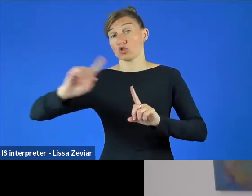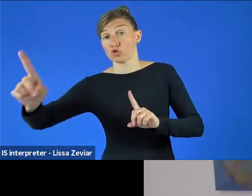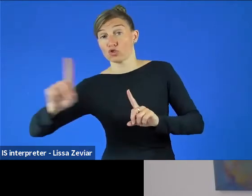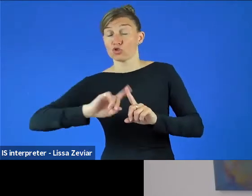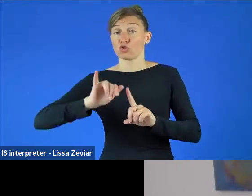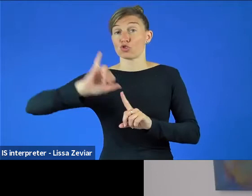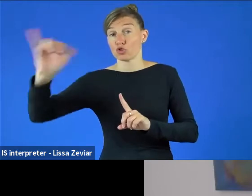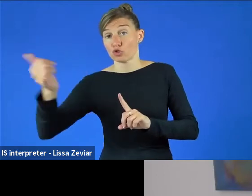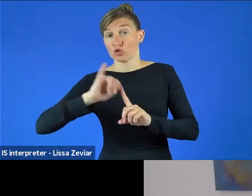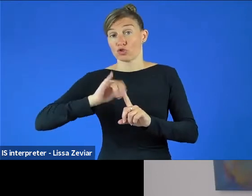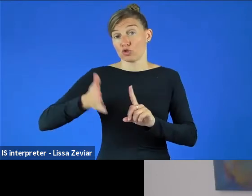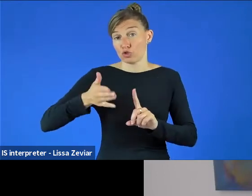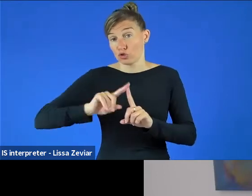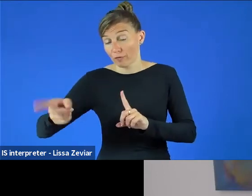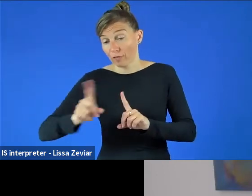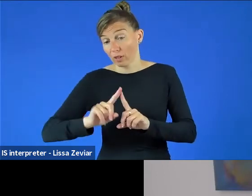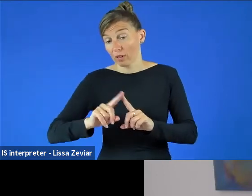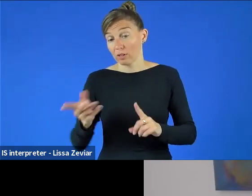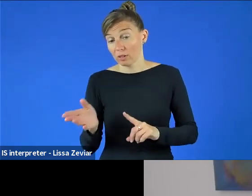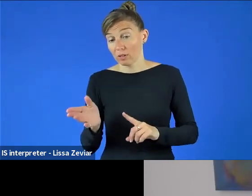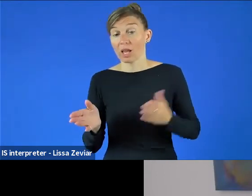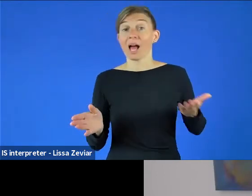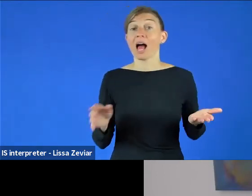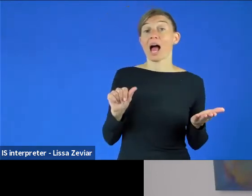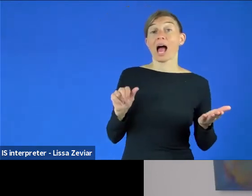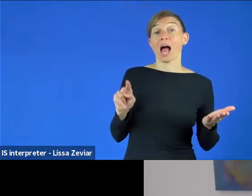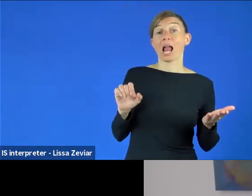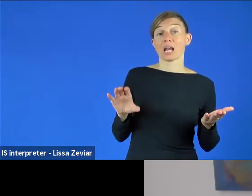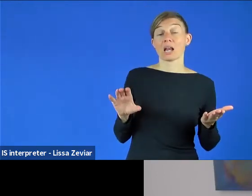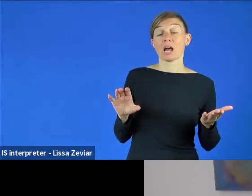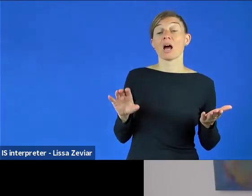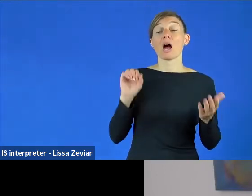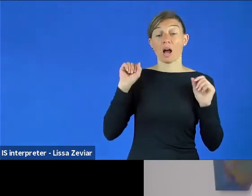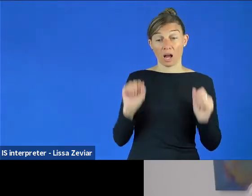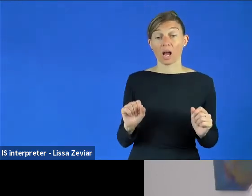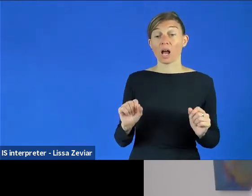From the ANEC side, we can reimburse the travel expenses when travelling.